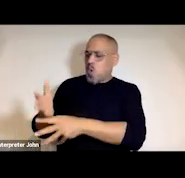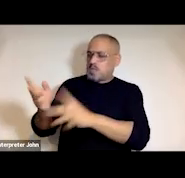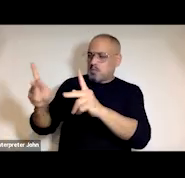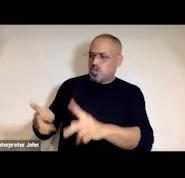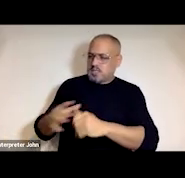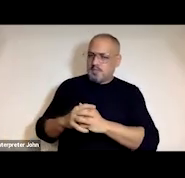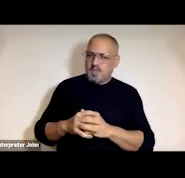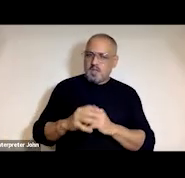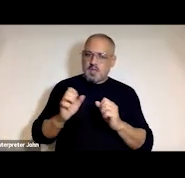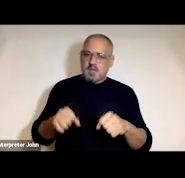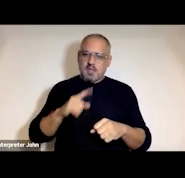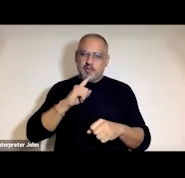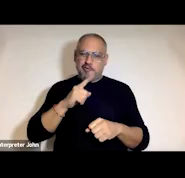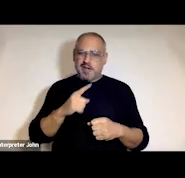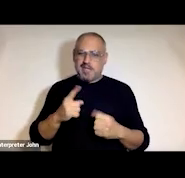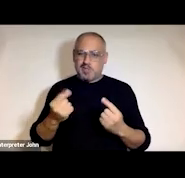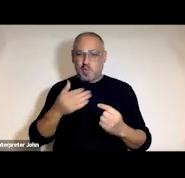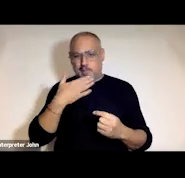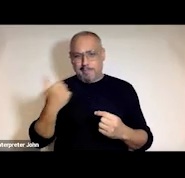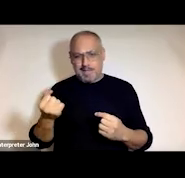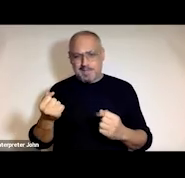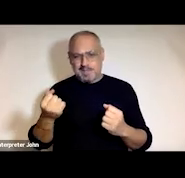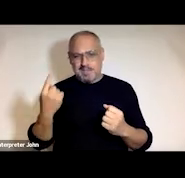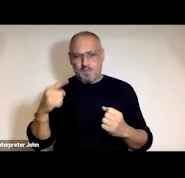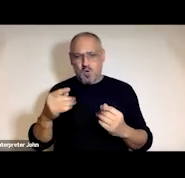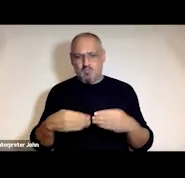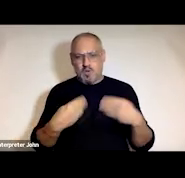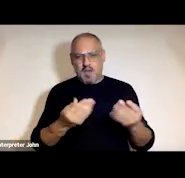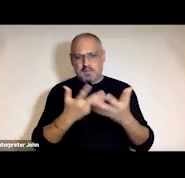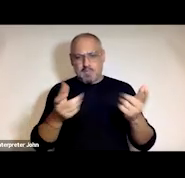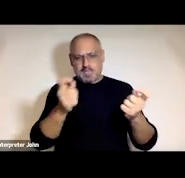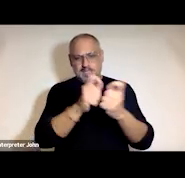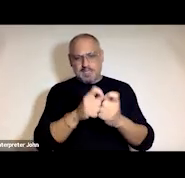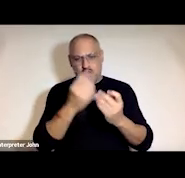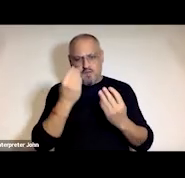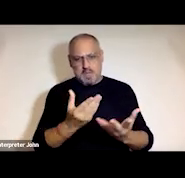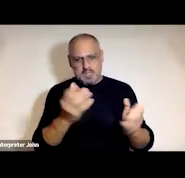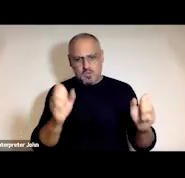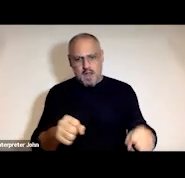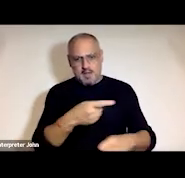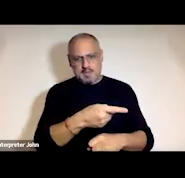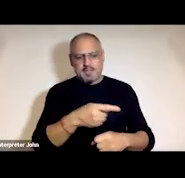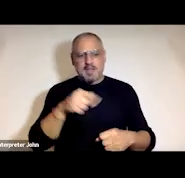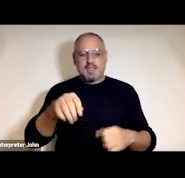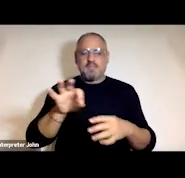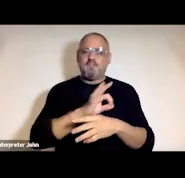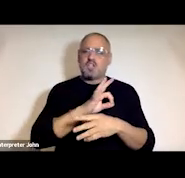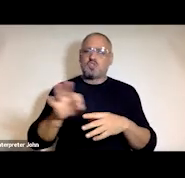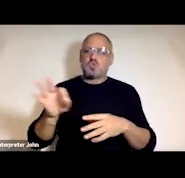So you can really do the best you can to provide as much detailed information as you can in this functional information section